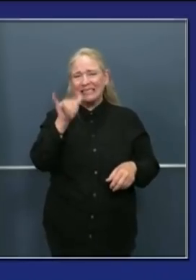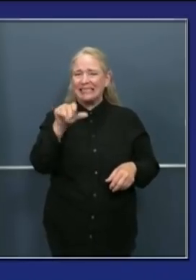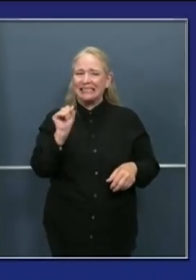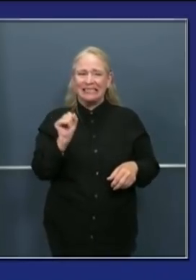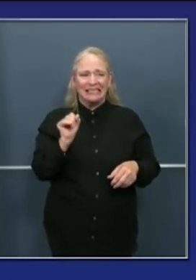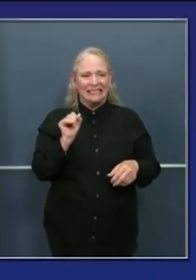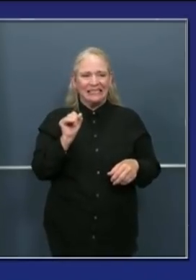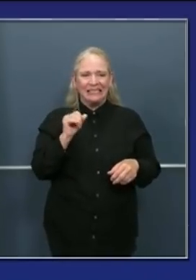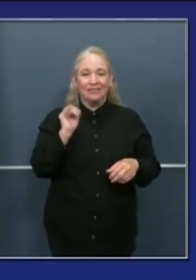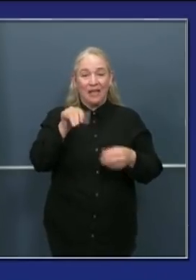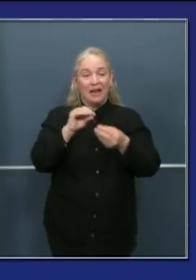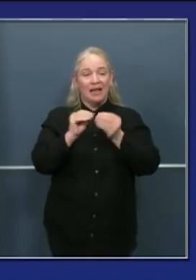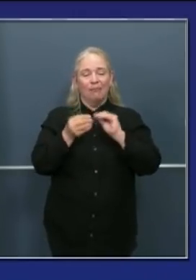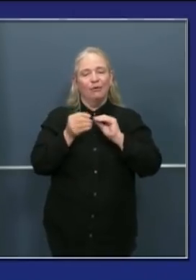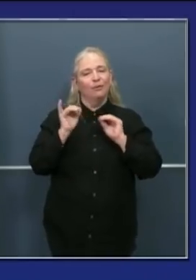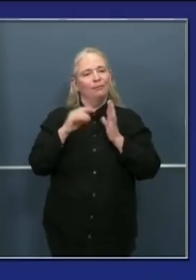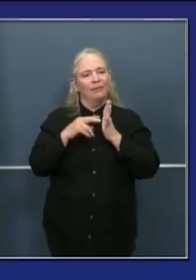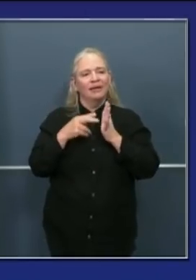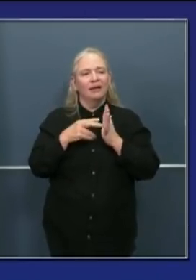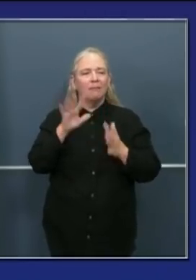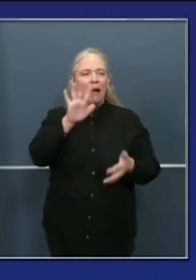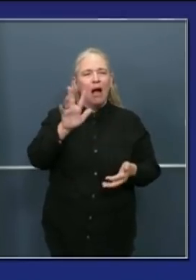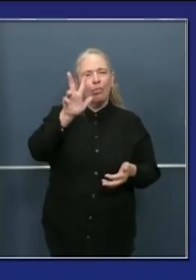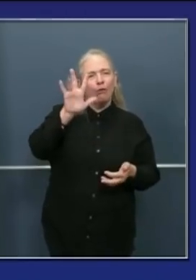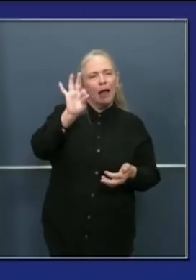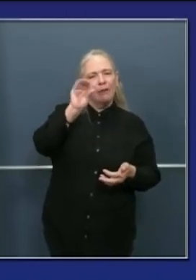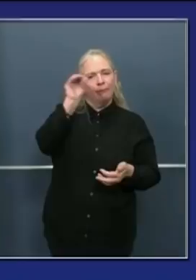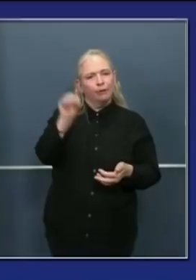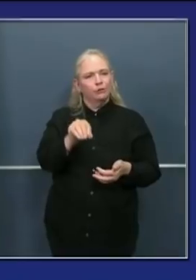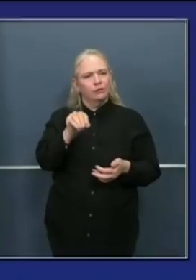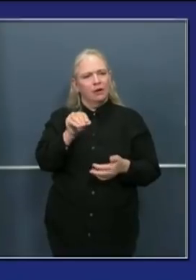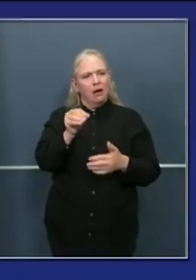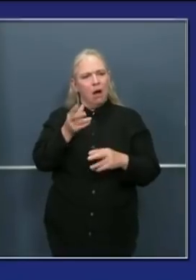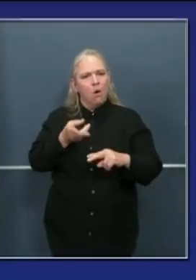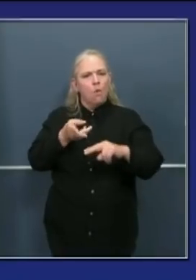EXACT. BY THE WAY, THE 14 DAY